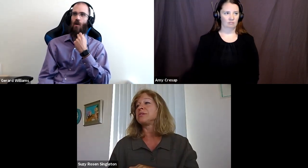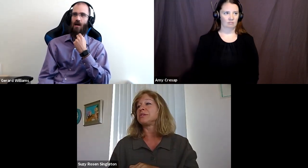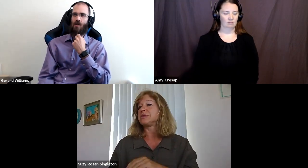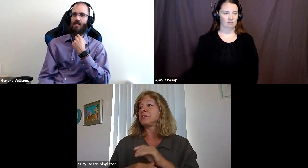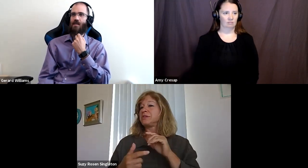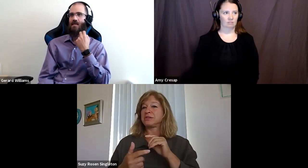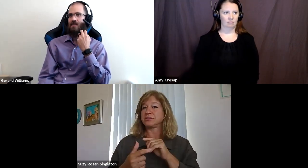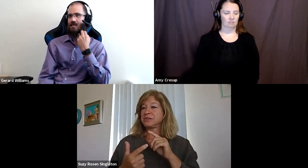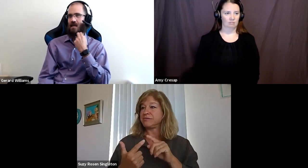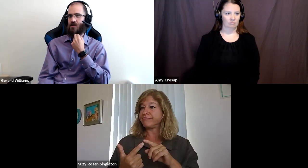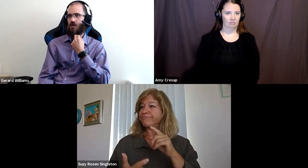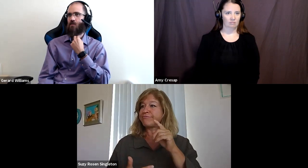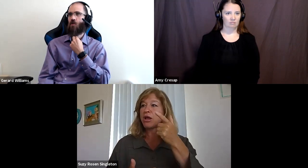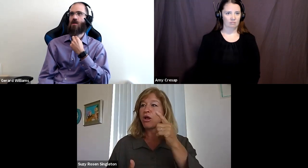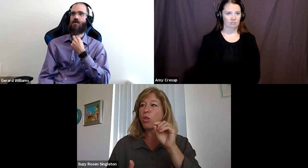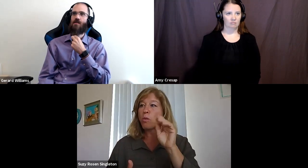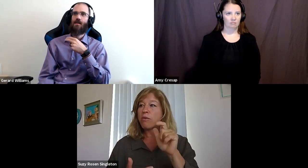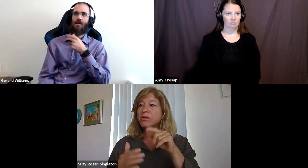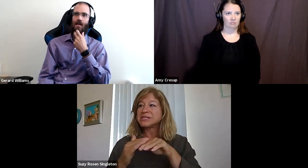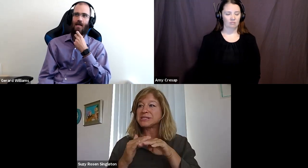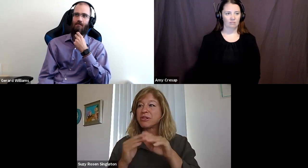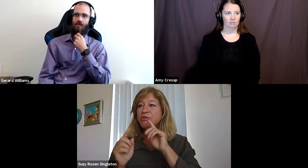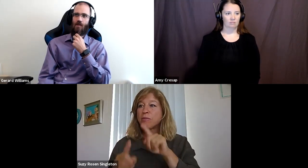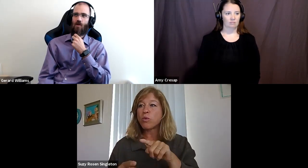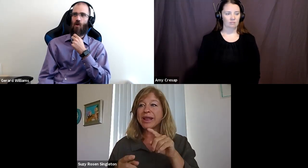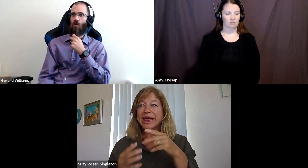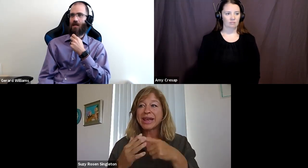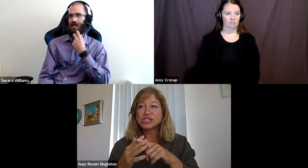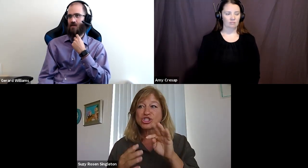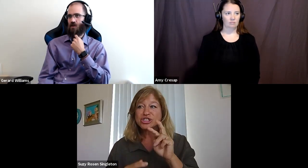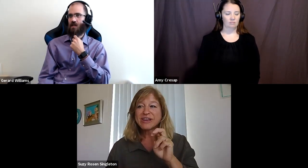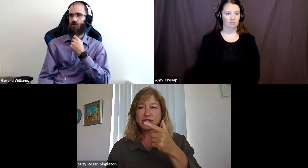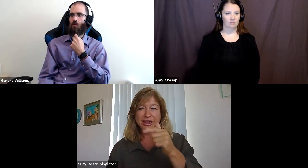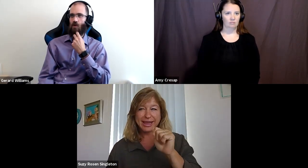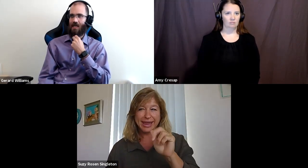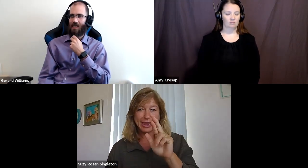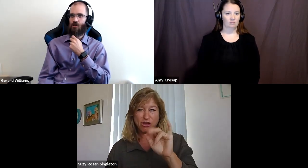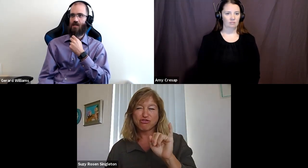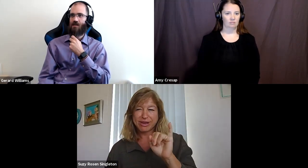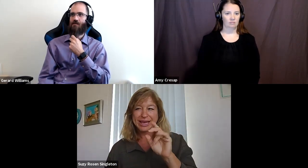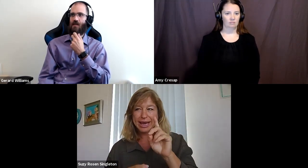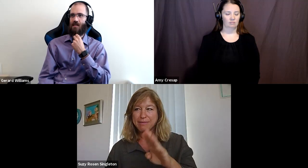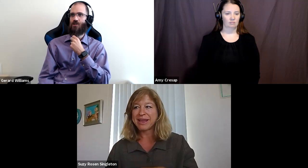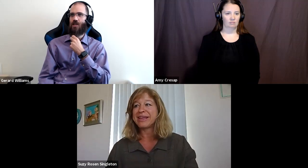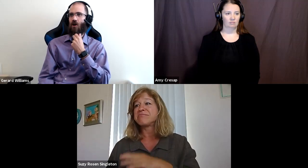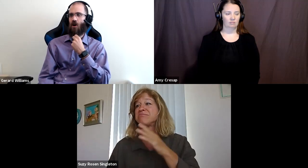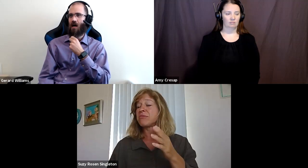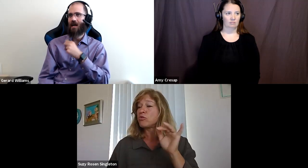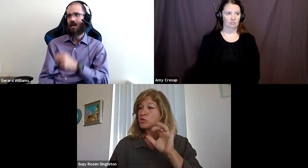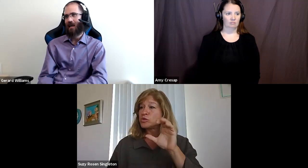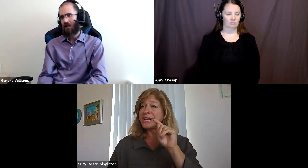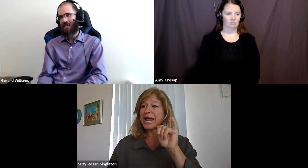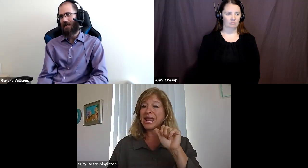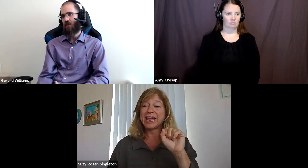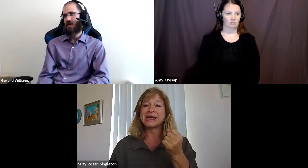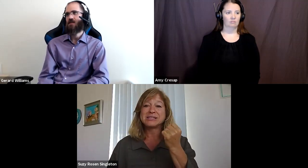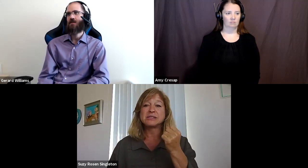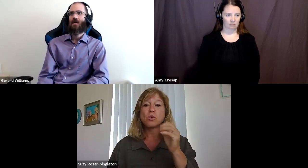wireless hand set status reports, global accessibility reporting initiative, the GARI, GARI database